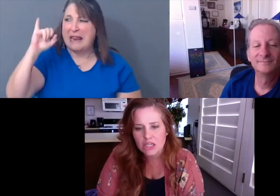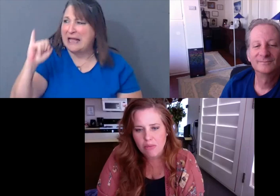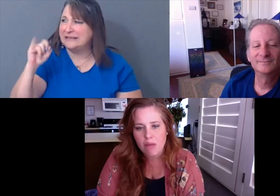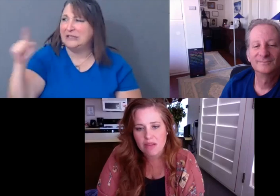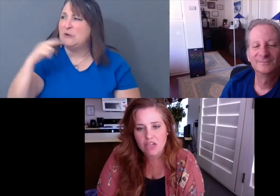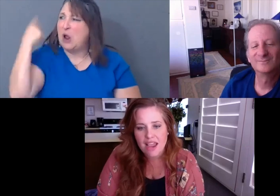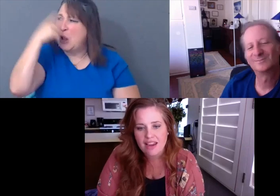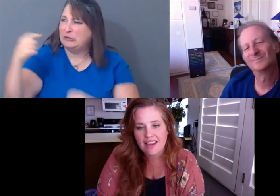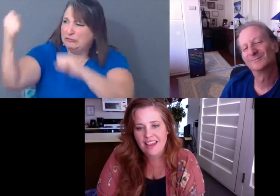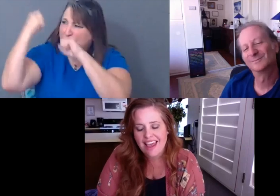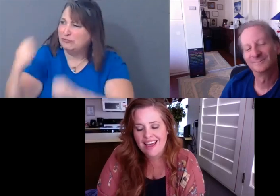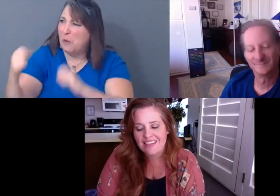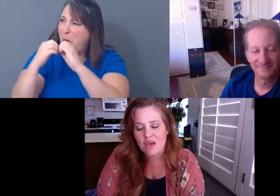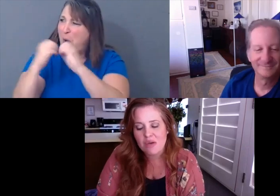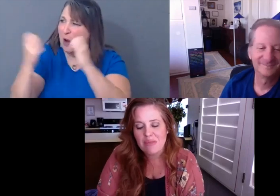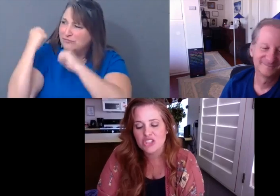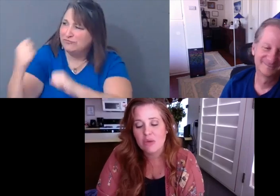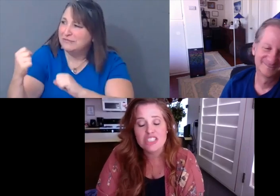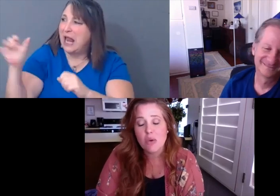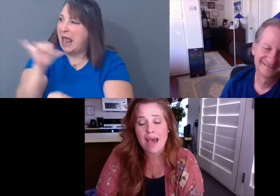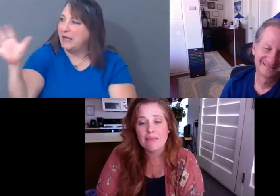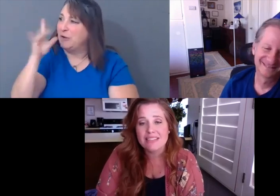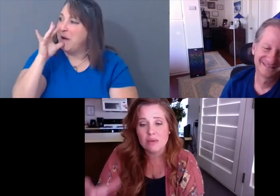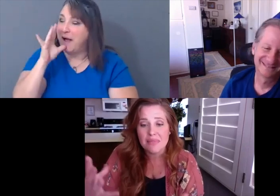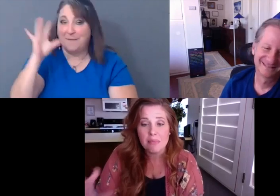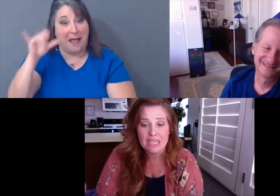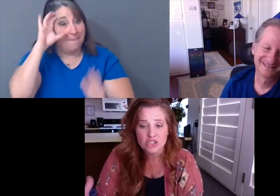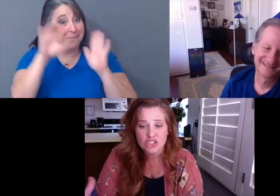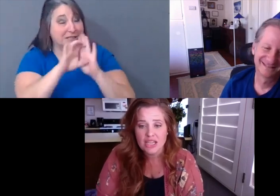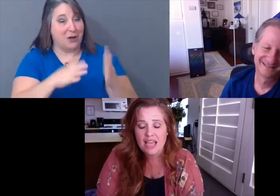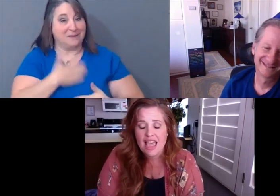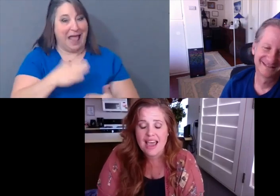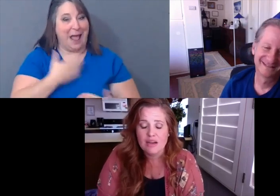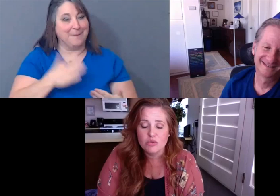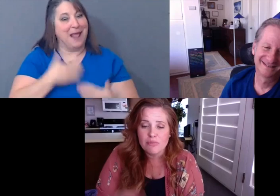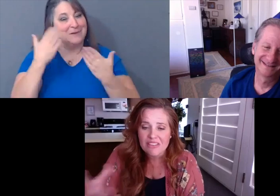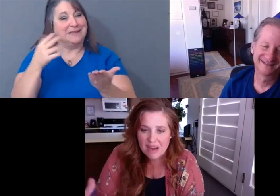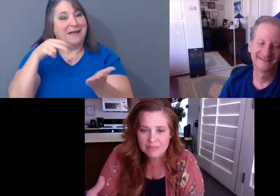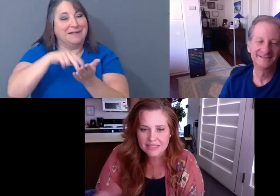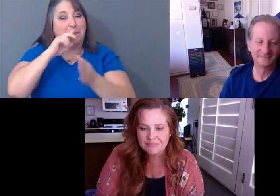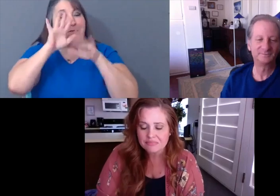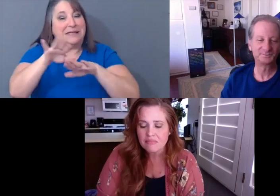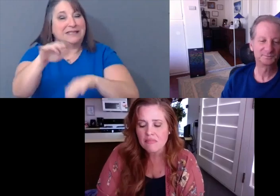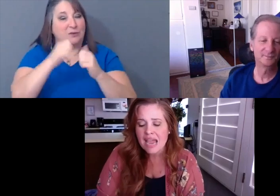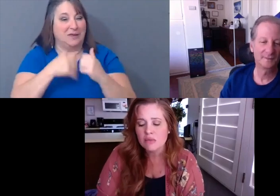like your mom every day. And in that one picture I was so happy 'cause I was at the beach and I was with my family.